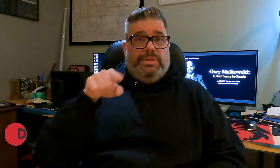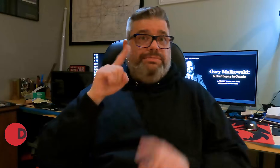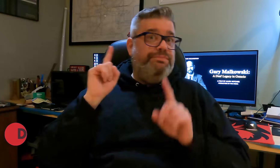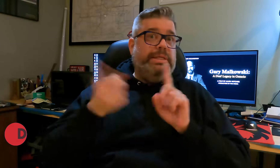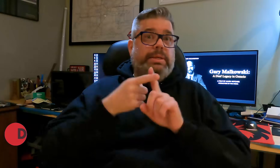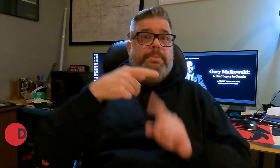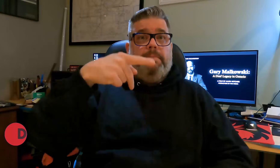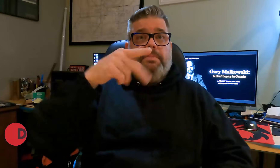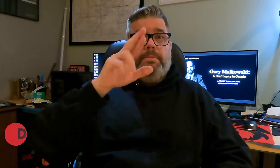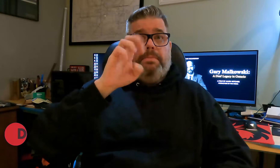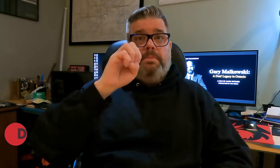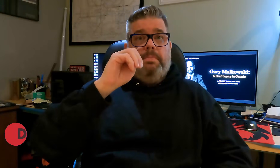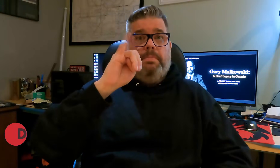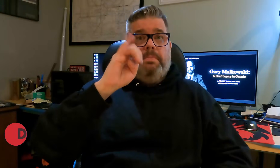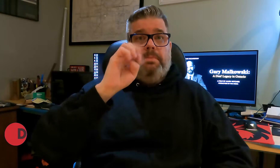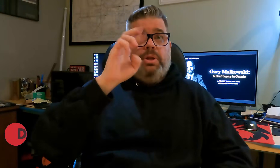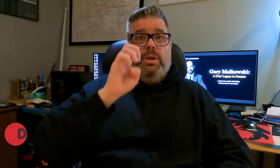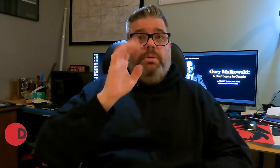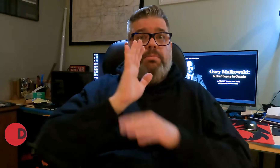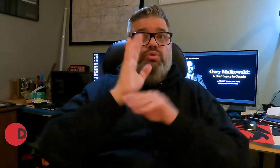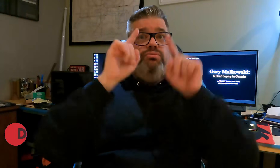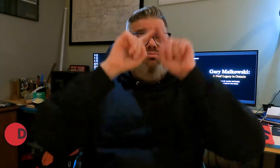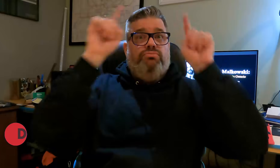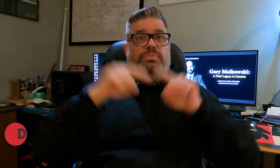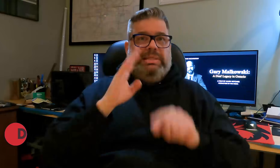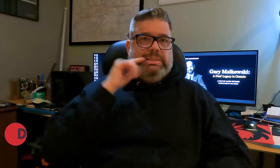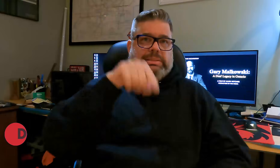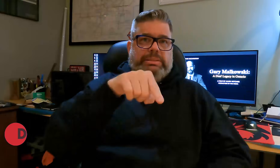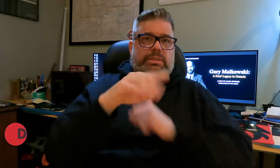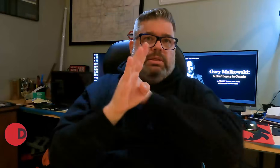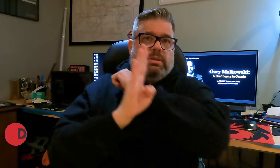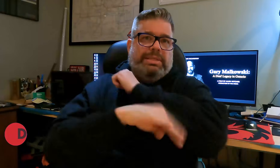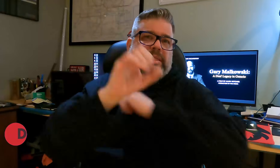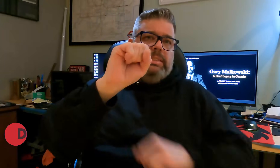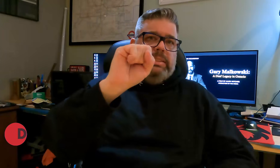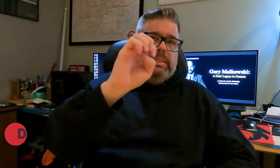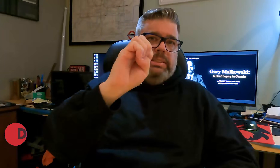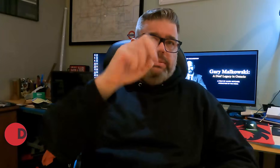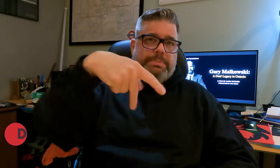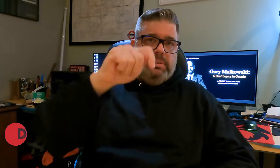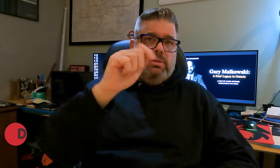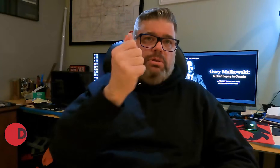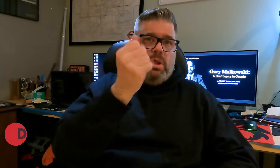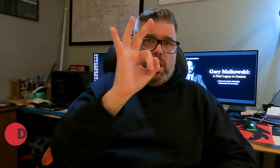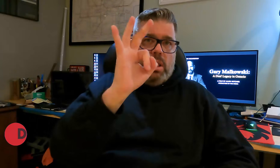The film’s premiere screening will take place on September 19, 2026,